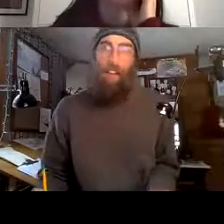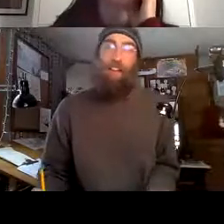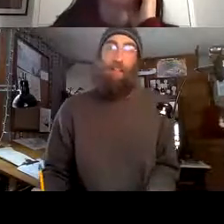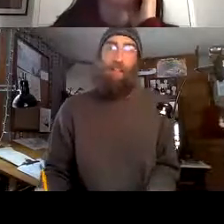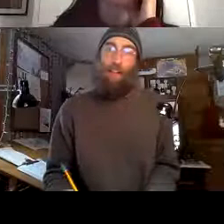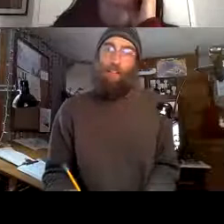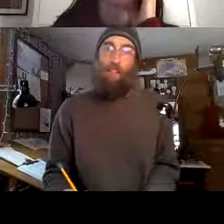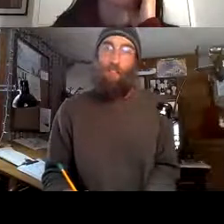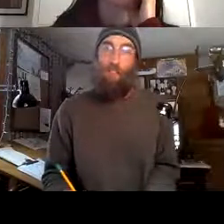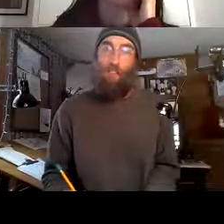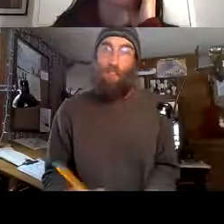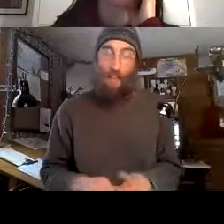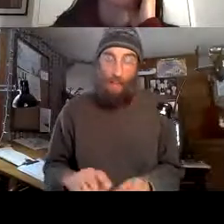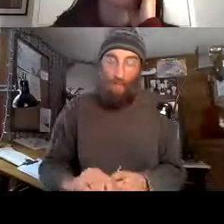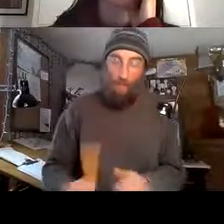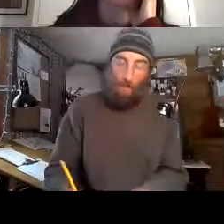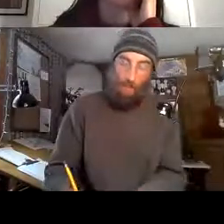nothing? I have to do some research for that. So maybe